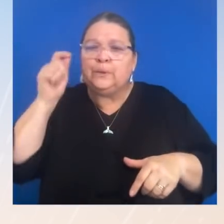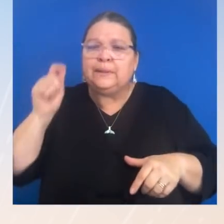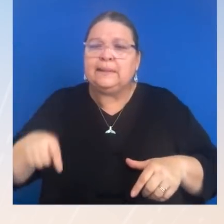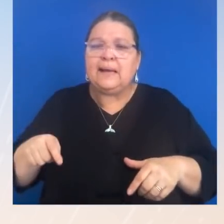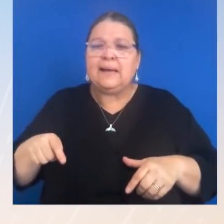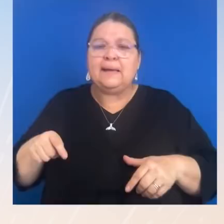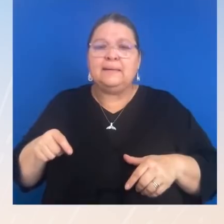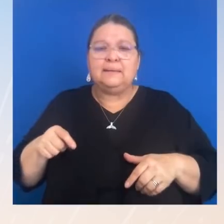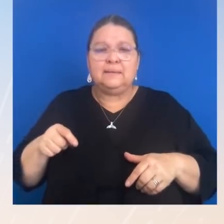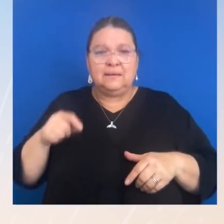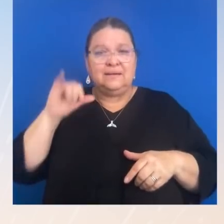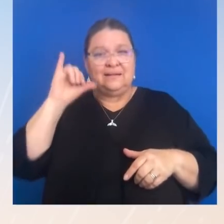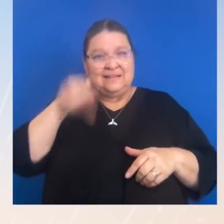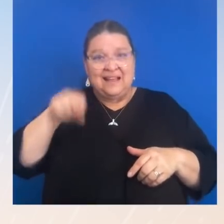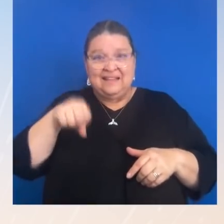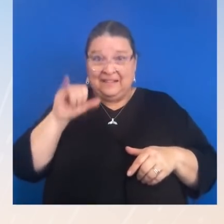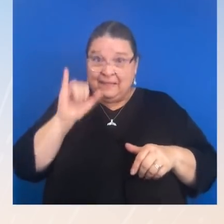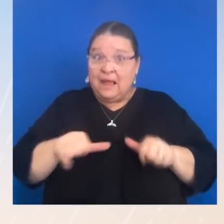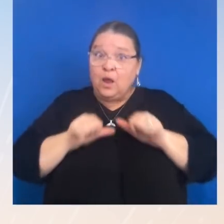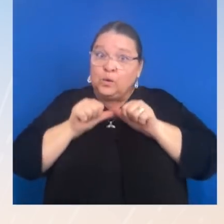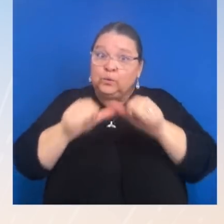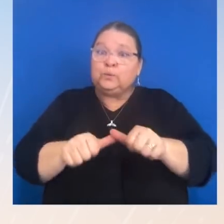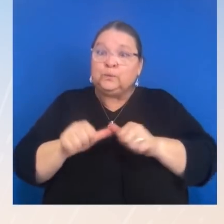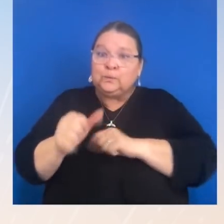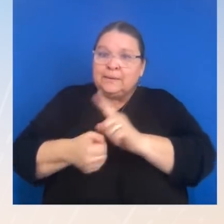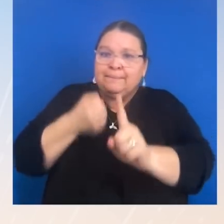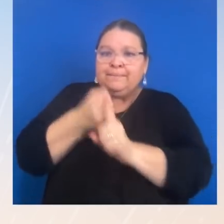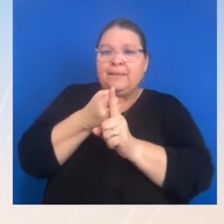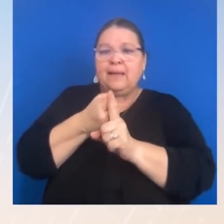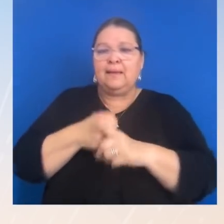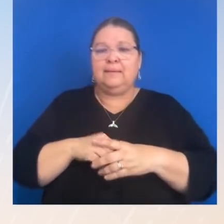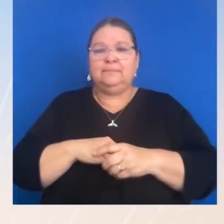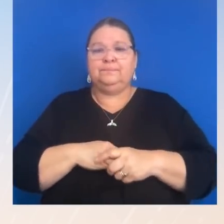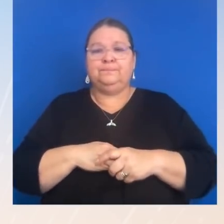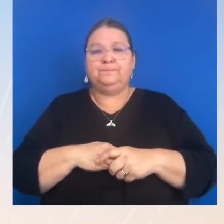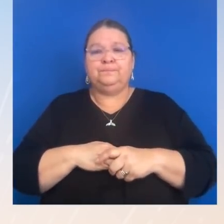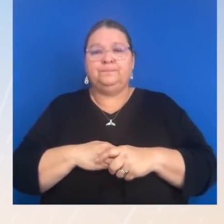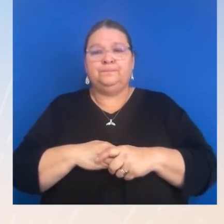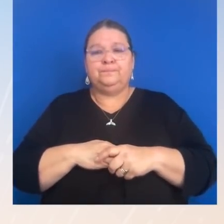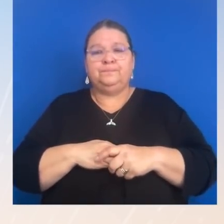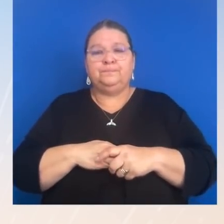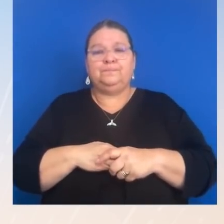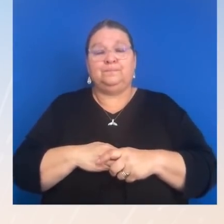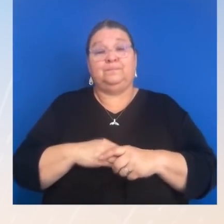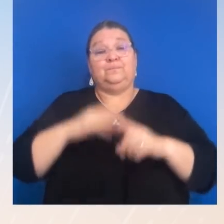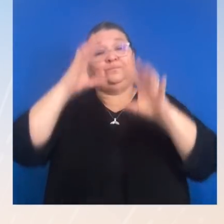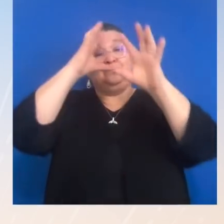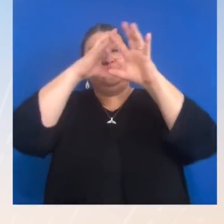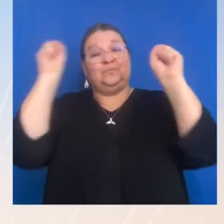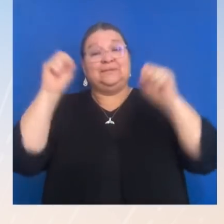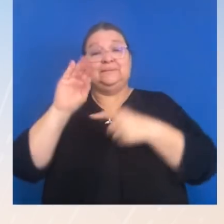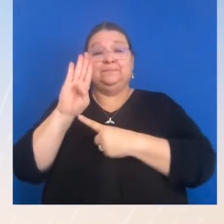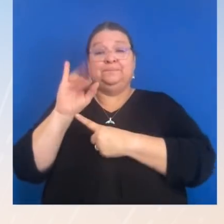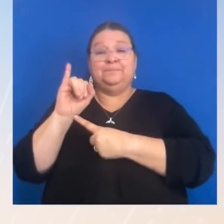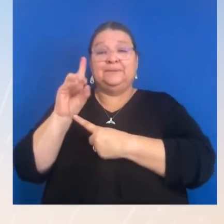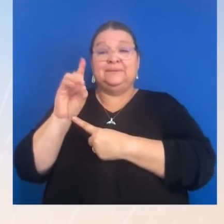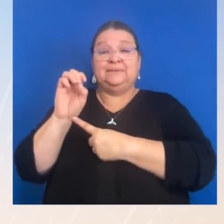The Press: President Biden has hosted electric vehicle stakeholders here at the White House. Would he host oil and gas producers --